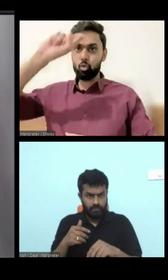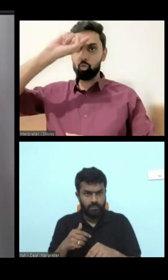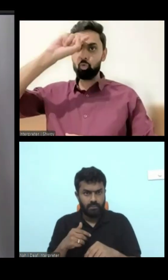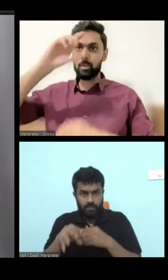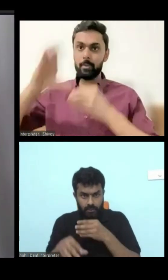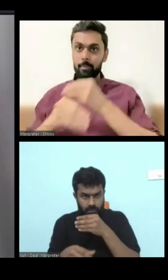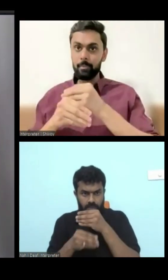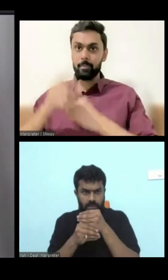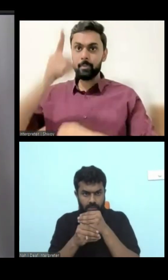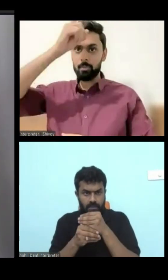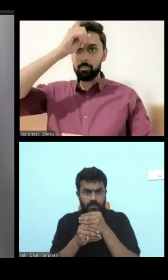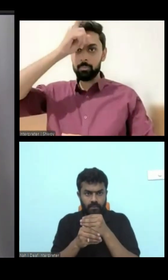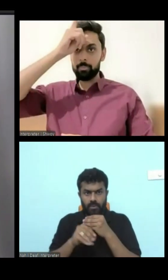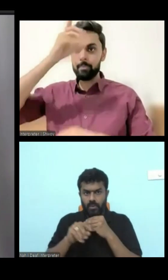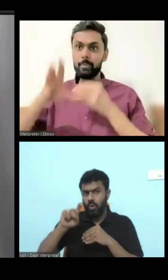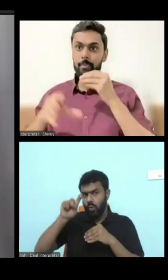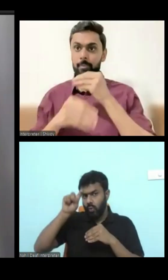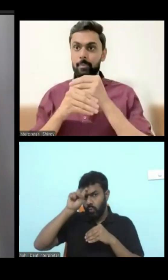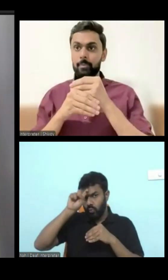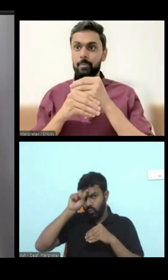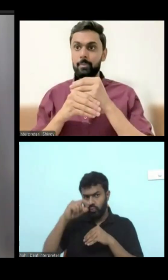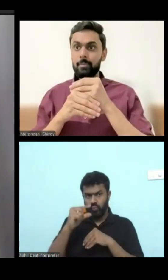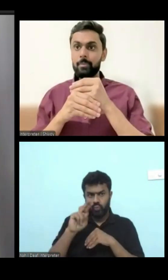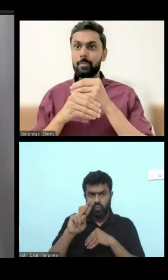in lieu of making Swalekhan Typing Tutor available across the globe.